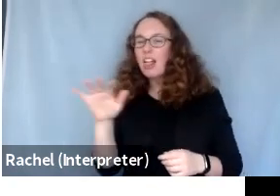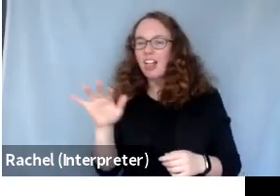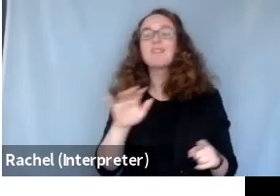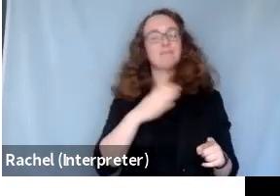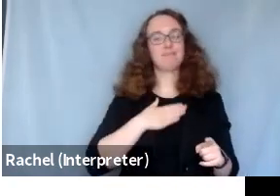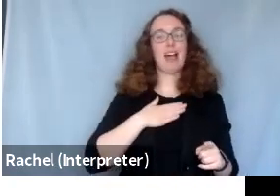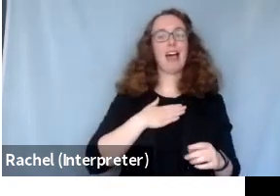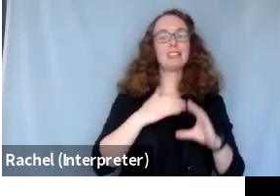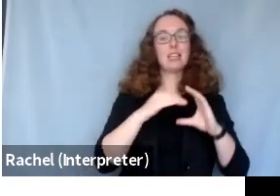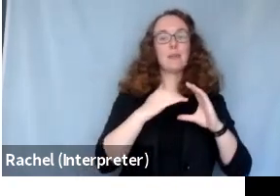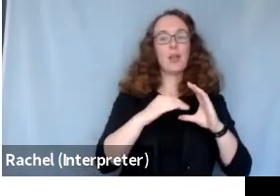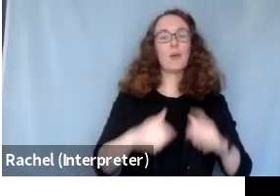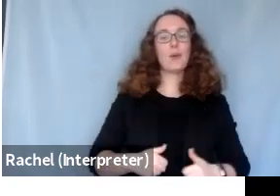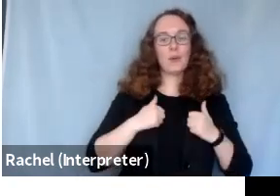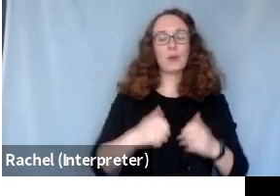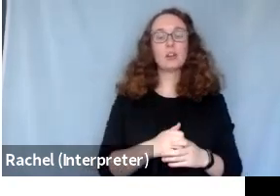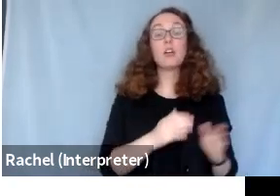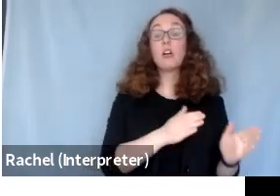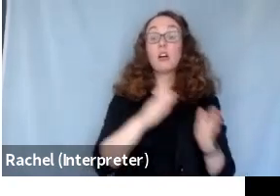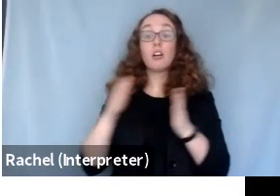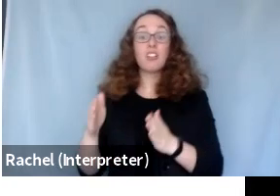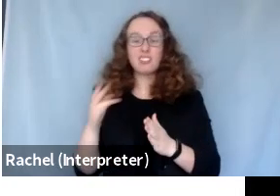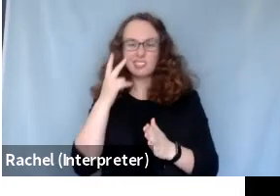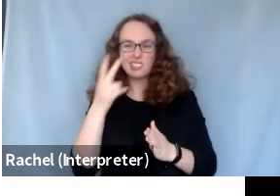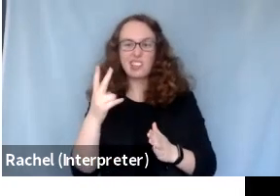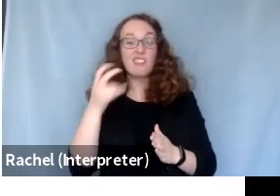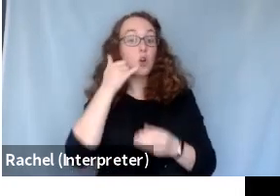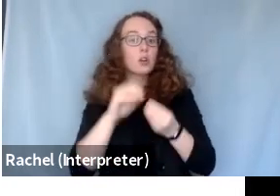most manned phone number ,the 443-8548 goes right to